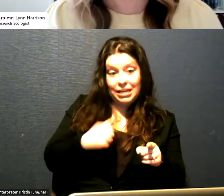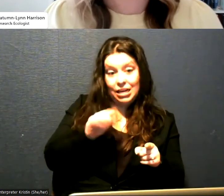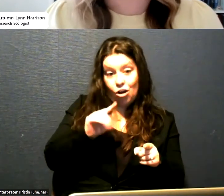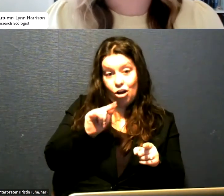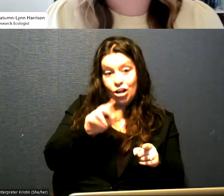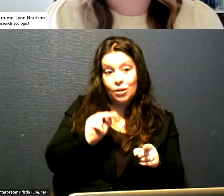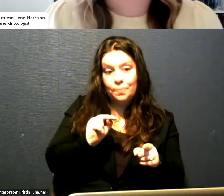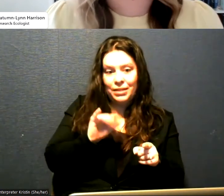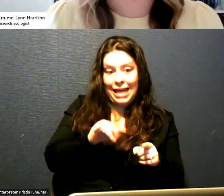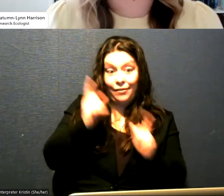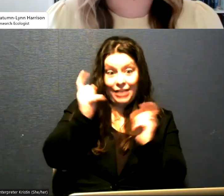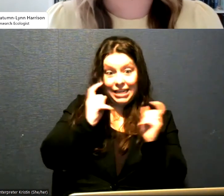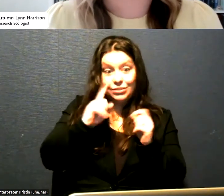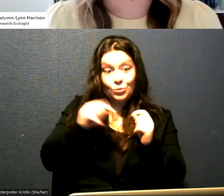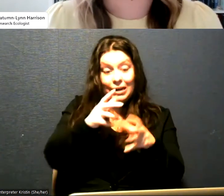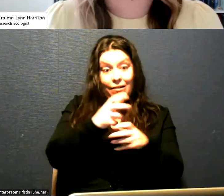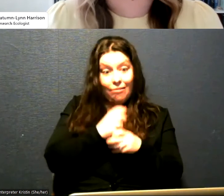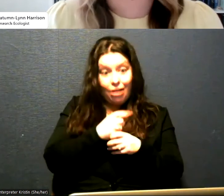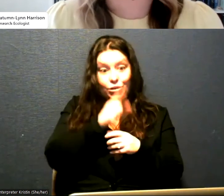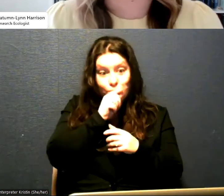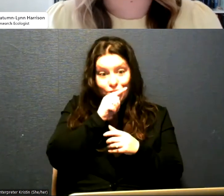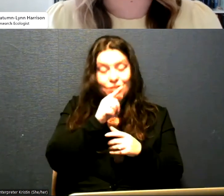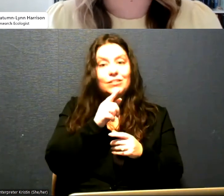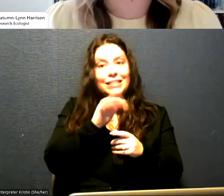you know that you haven't tagged those birds in vain and you've got the tech back and